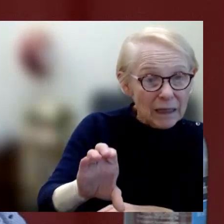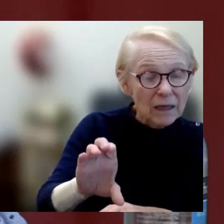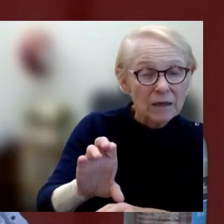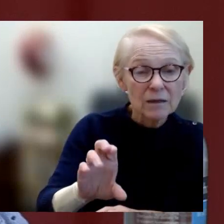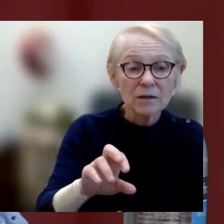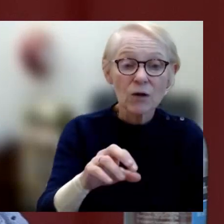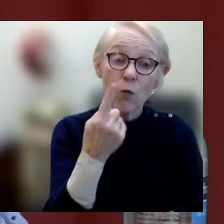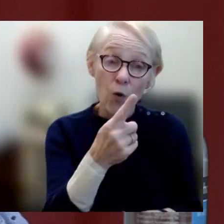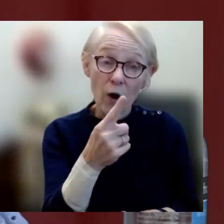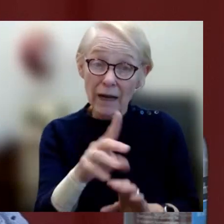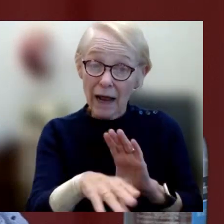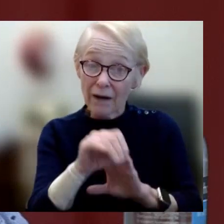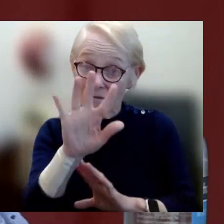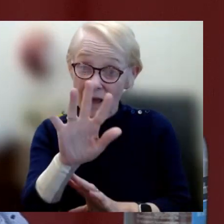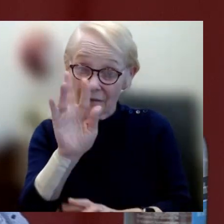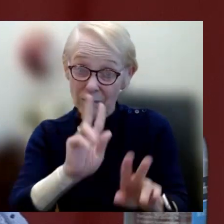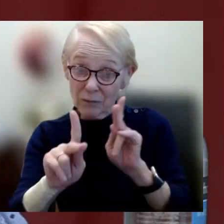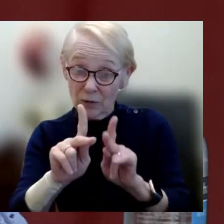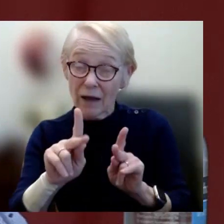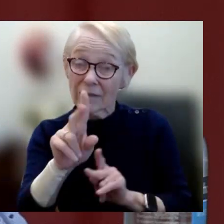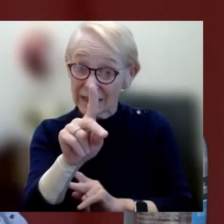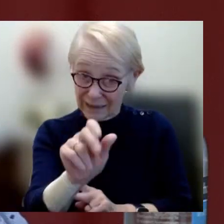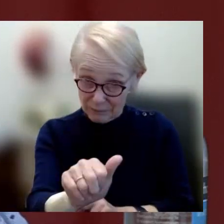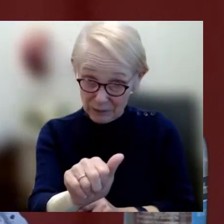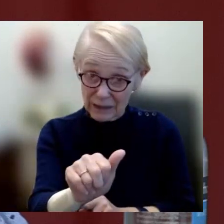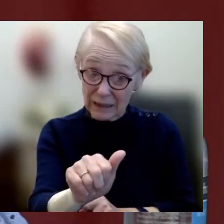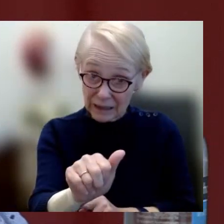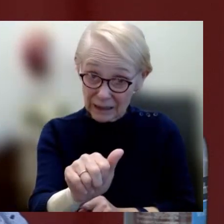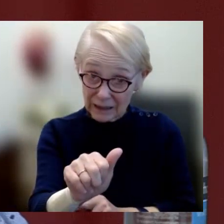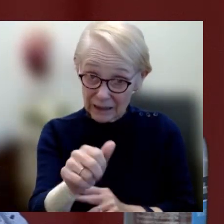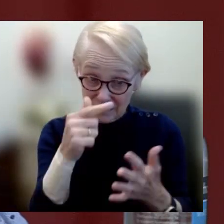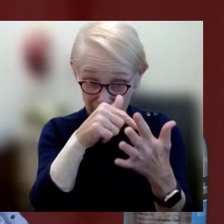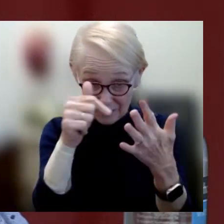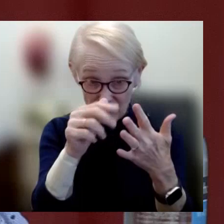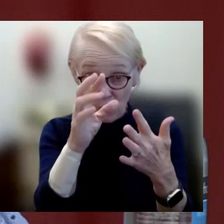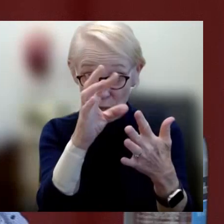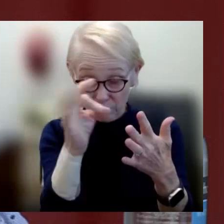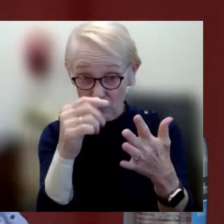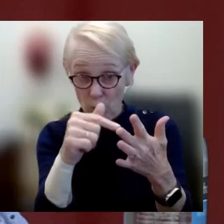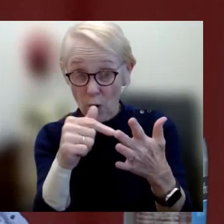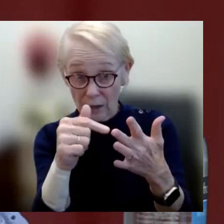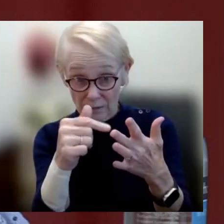who have a disability and because since the outbreak of covid-19 there has been 10 million